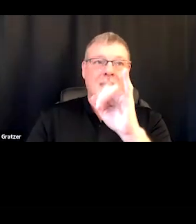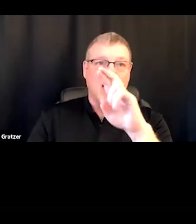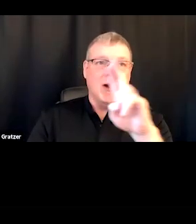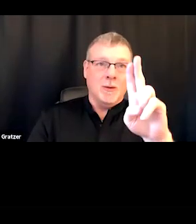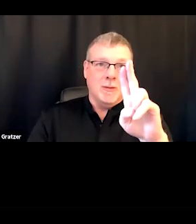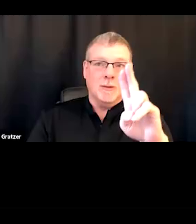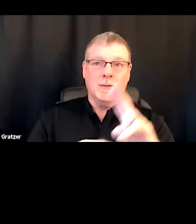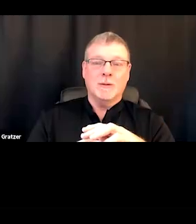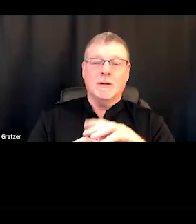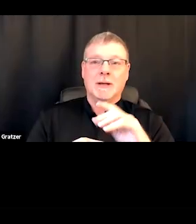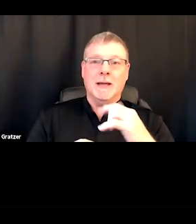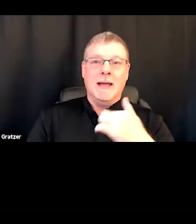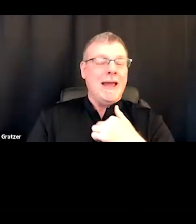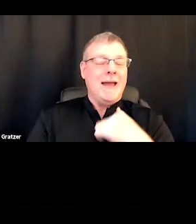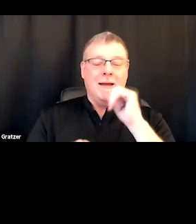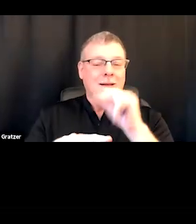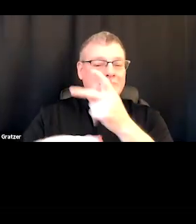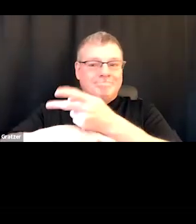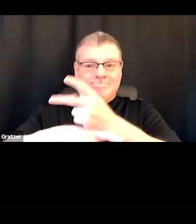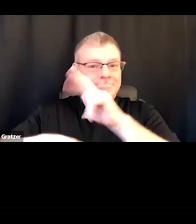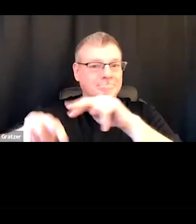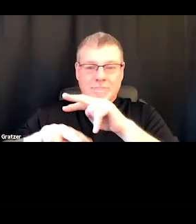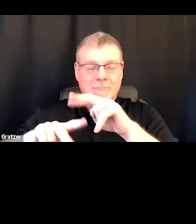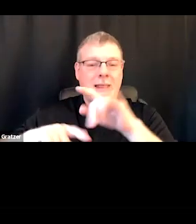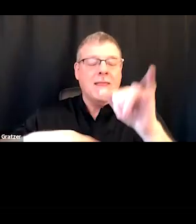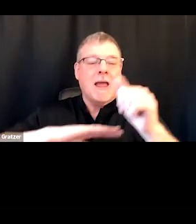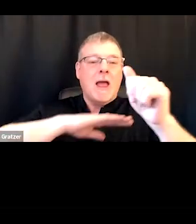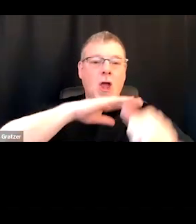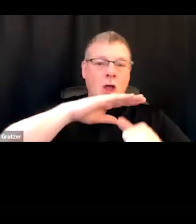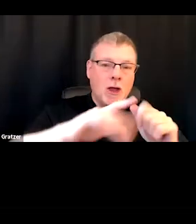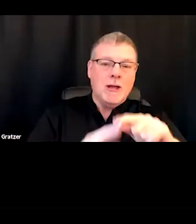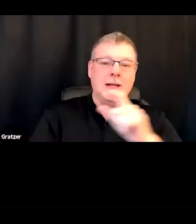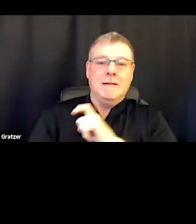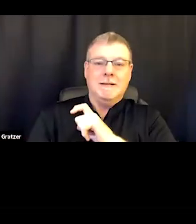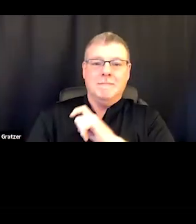I do not oversee this team, it is housed under the Denver Police Department,